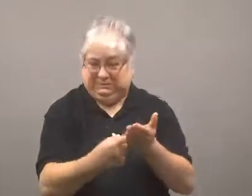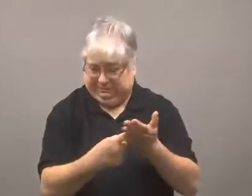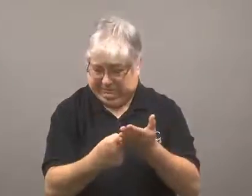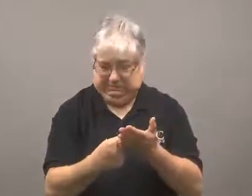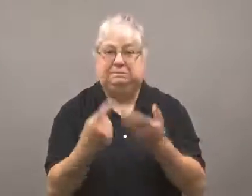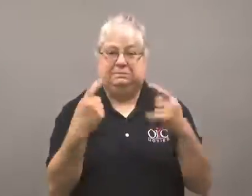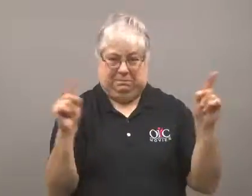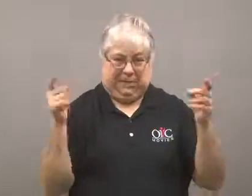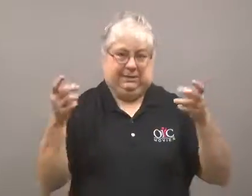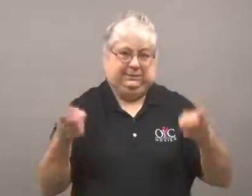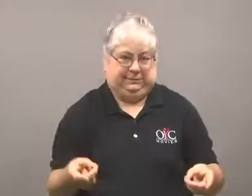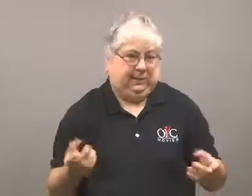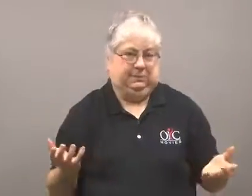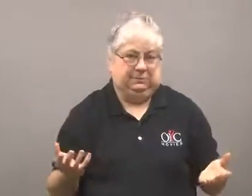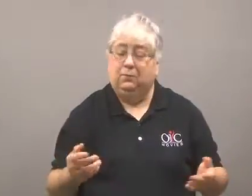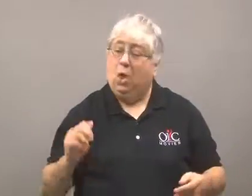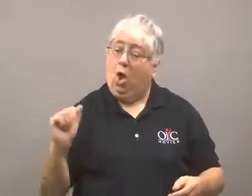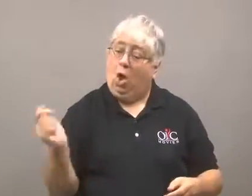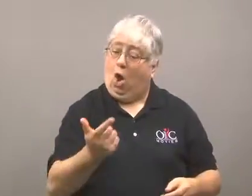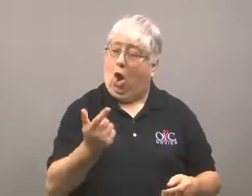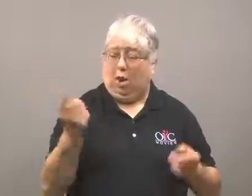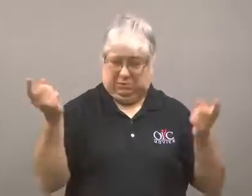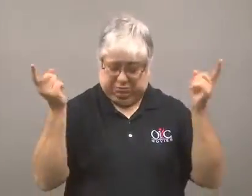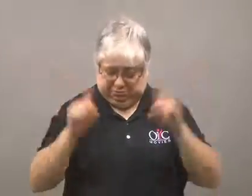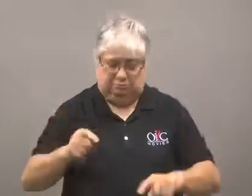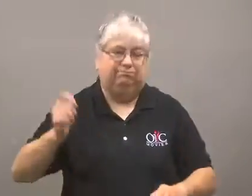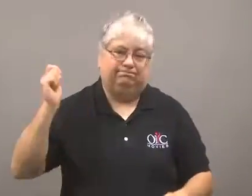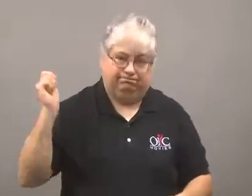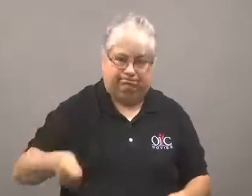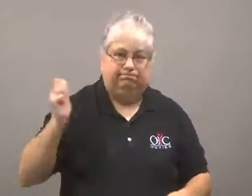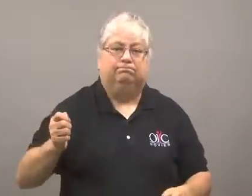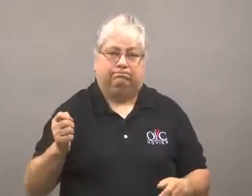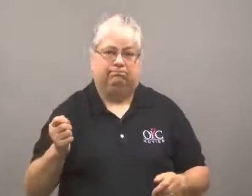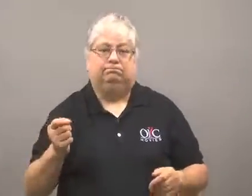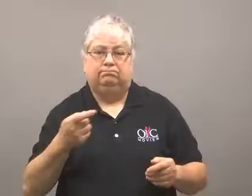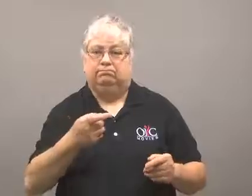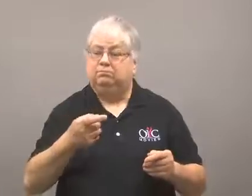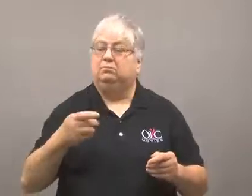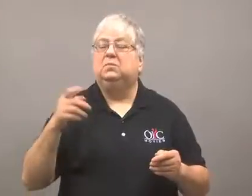They all discussed the case and came to a unaimous decision.